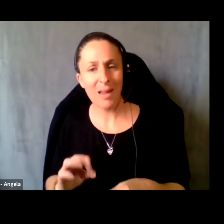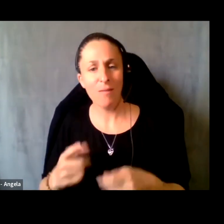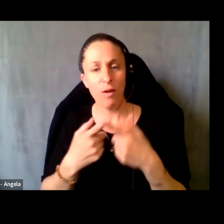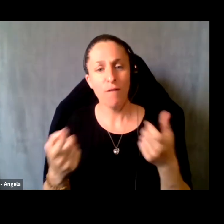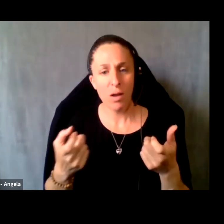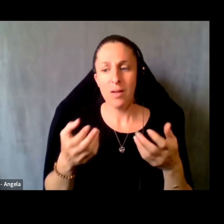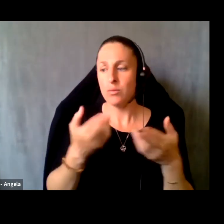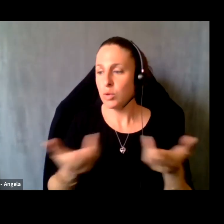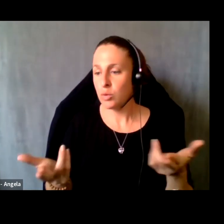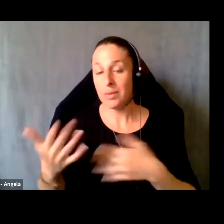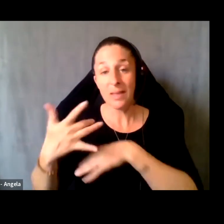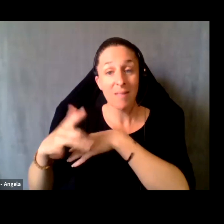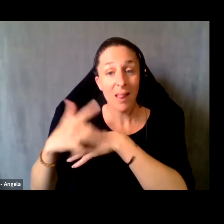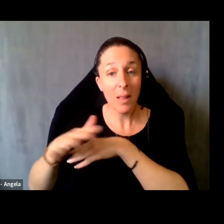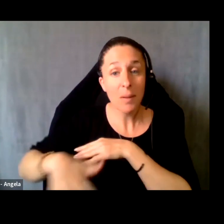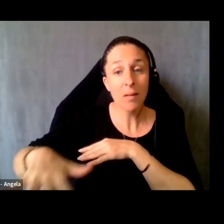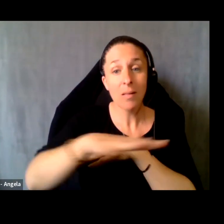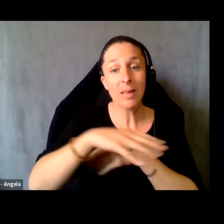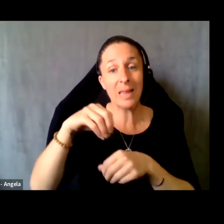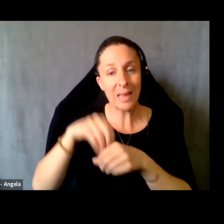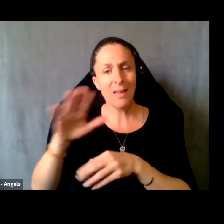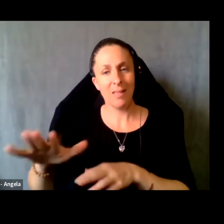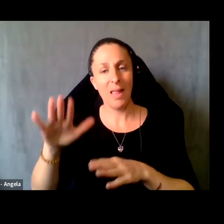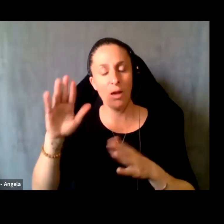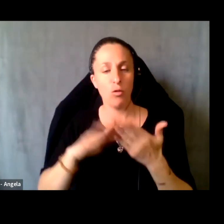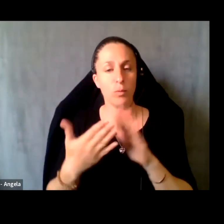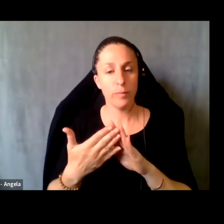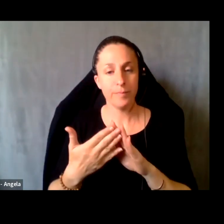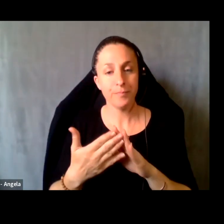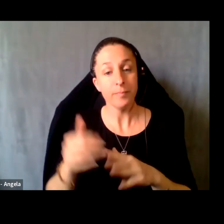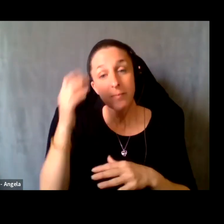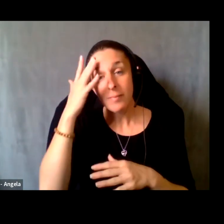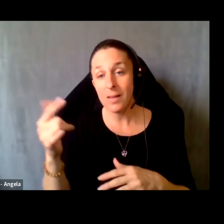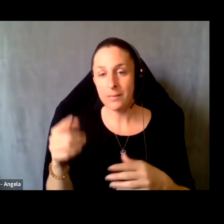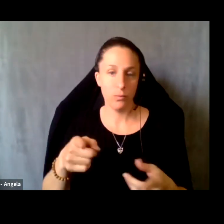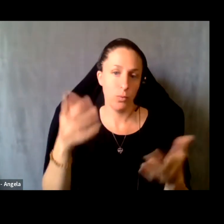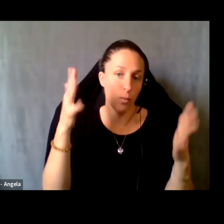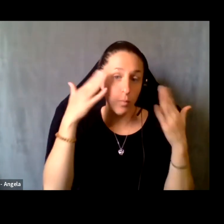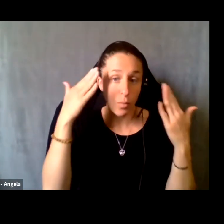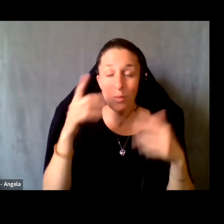available in their respective communities. ‘Cause, as we all know, you can't utilize